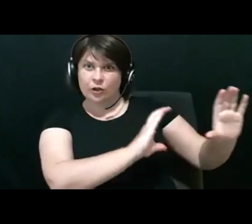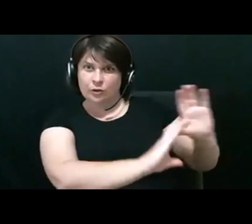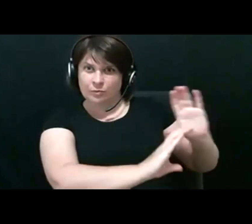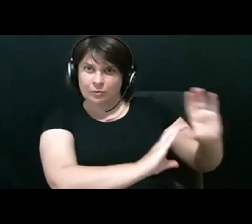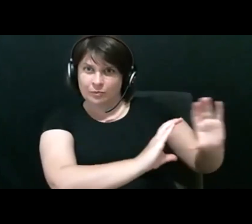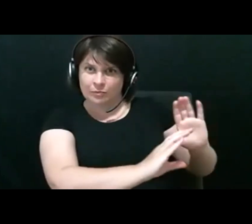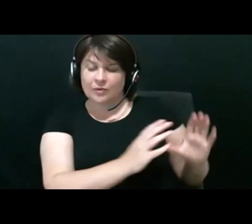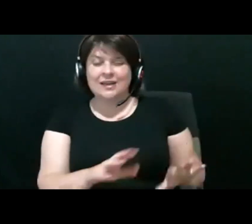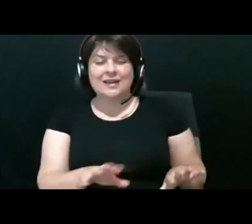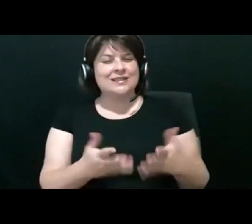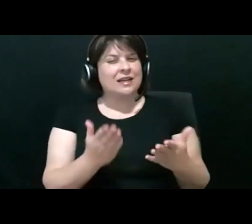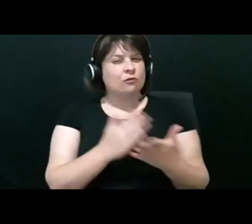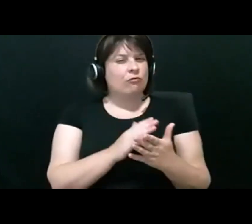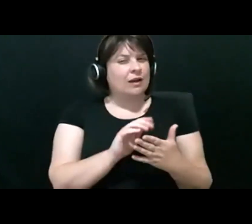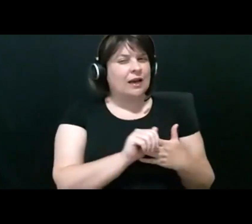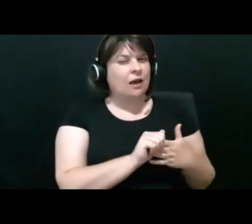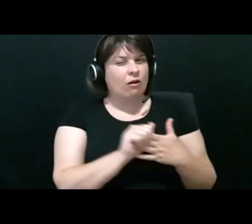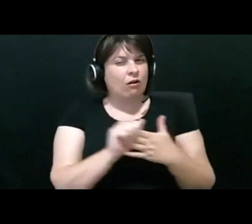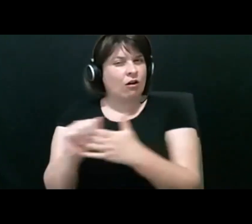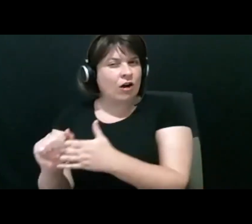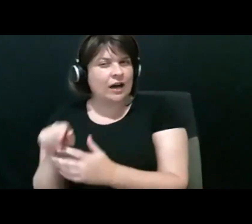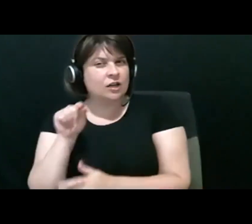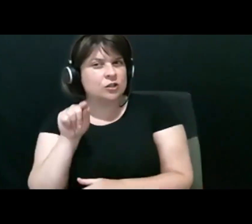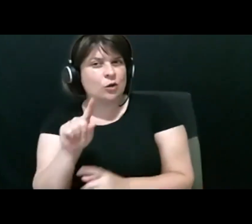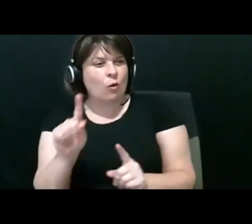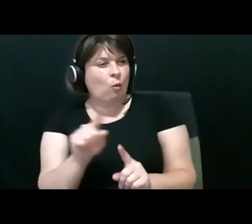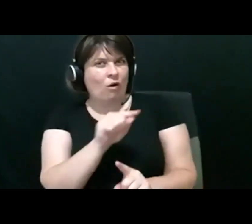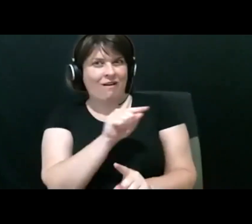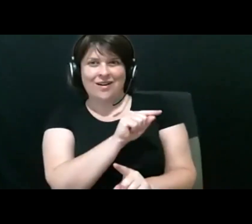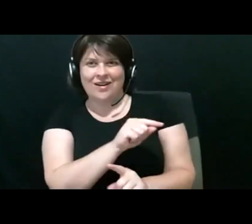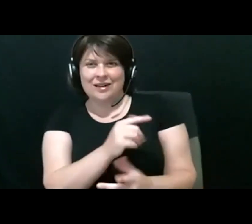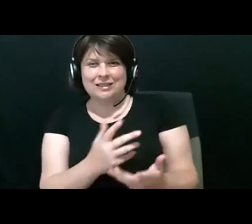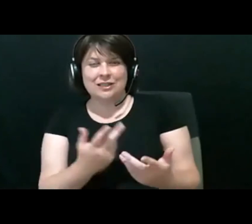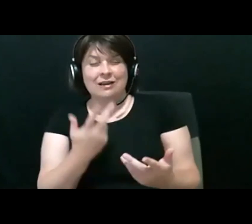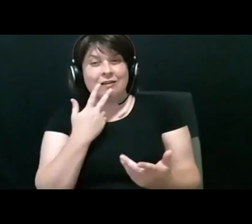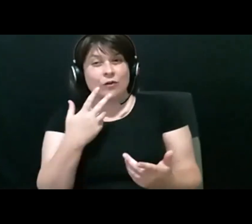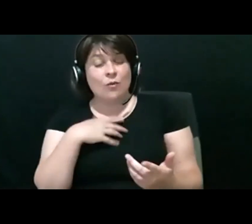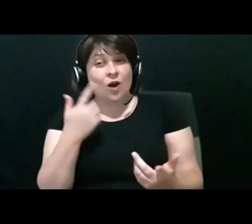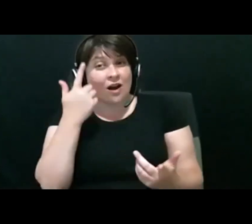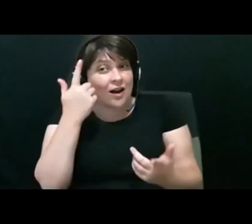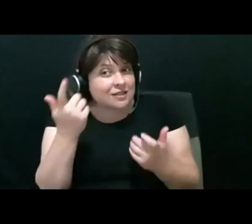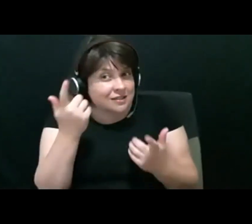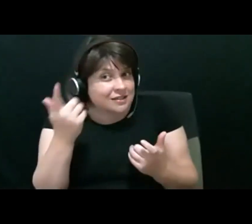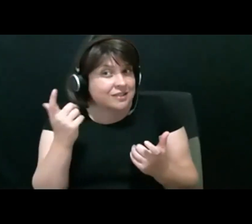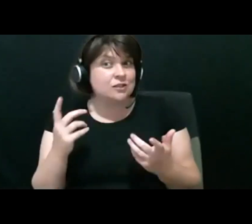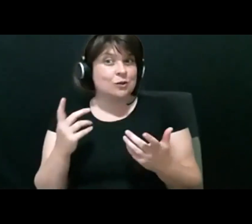you about what that is going to be. So if you're looking for ideas and a preexisting dictionary,